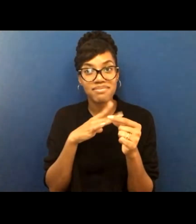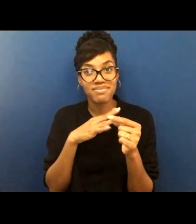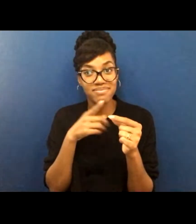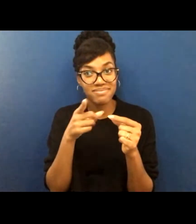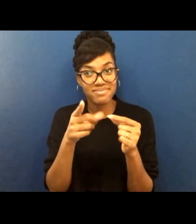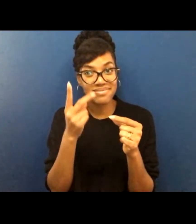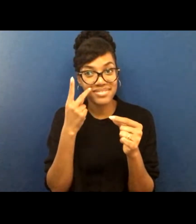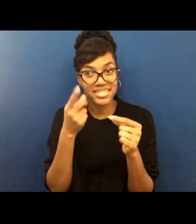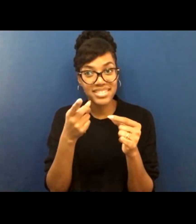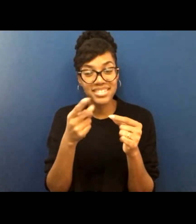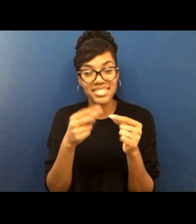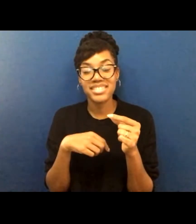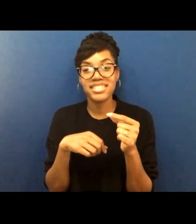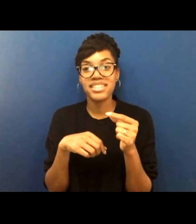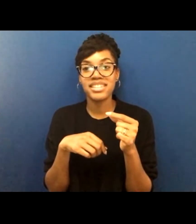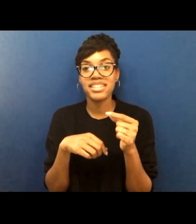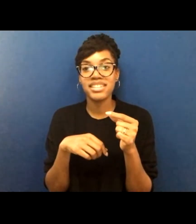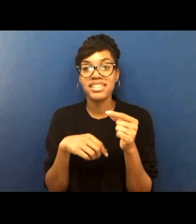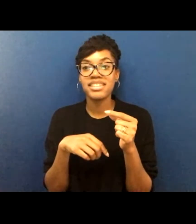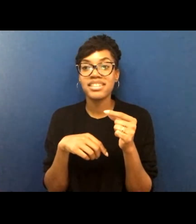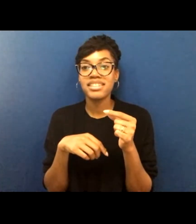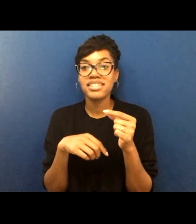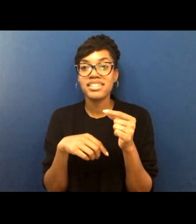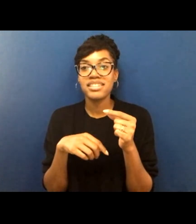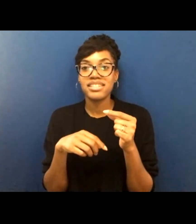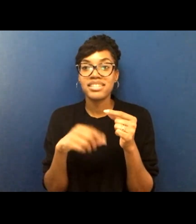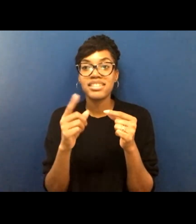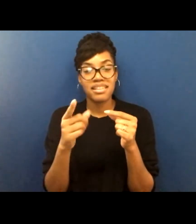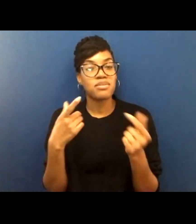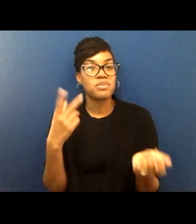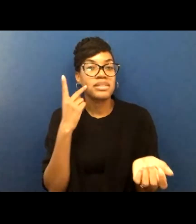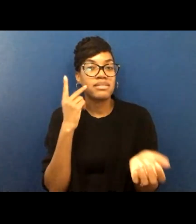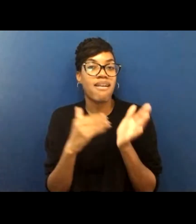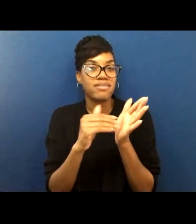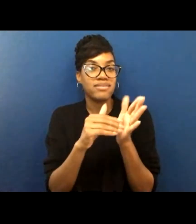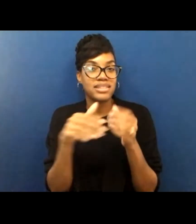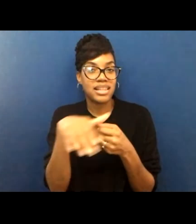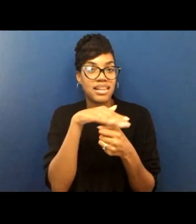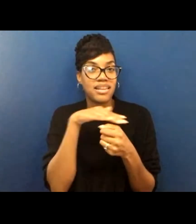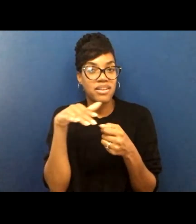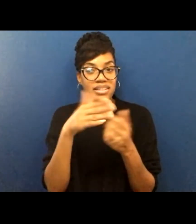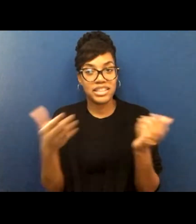These ones are right around here in Kodiak. And very similar to the red rock crab,